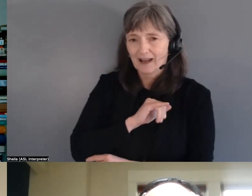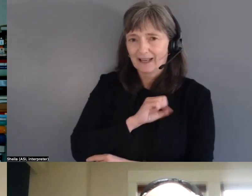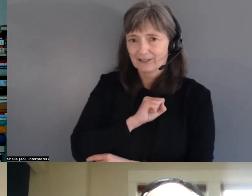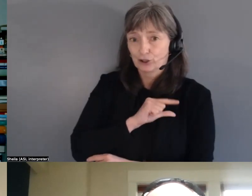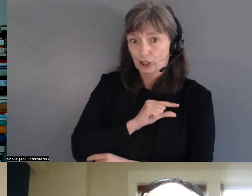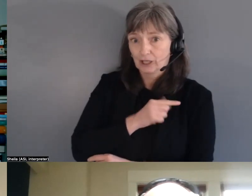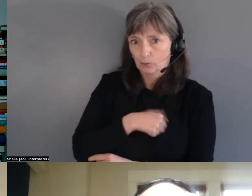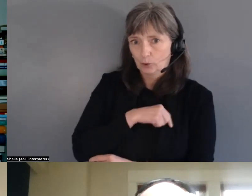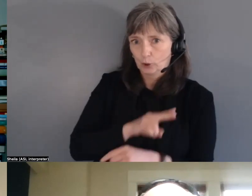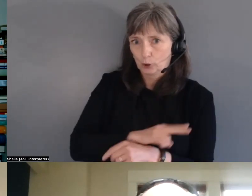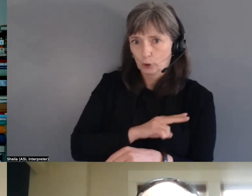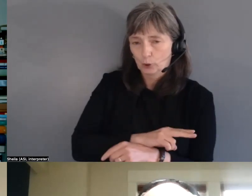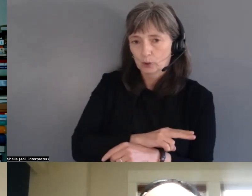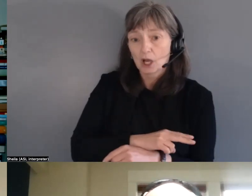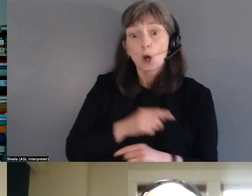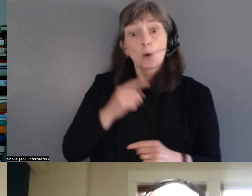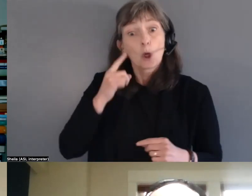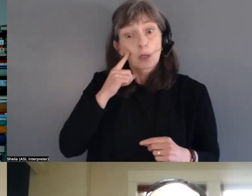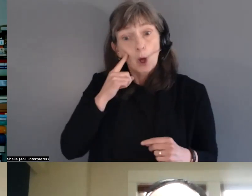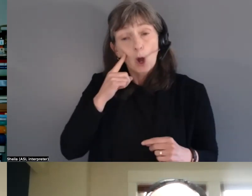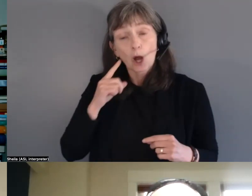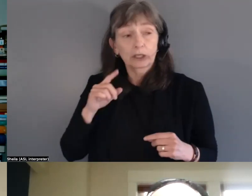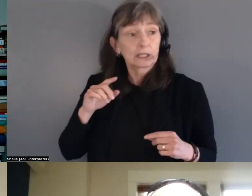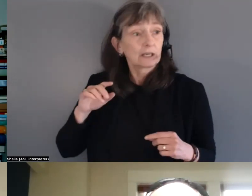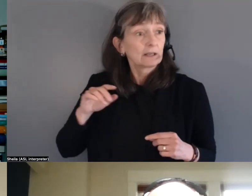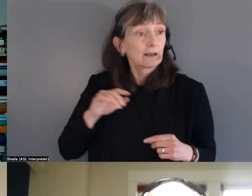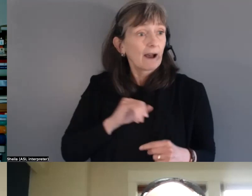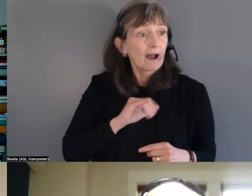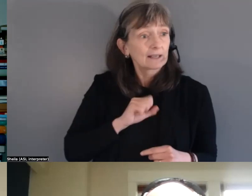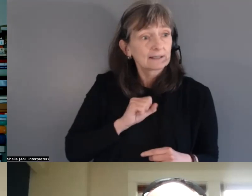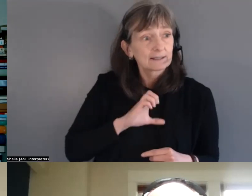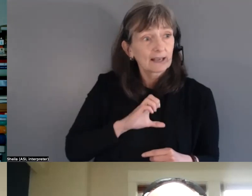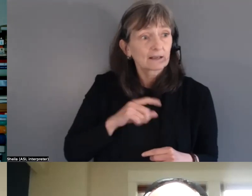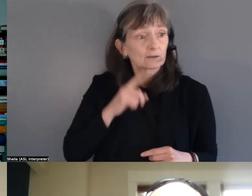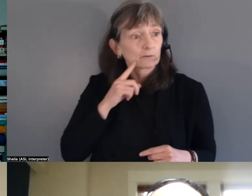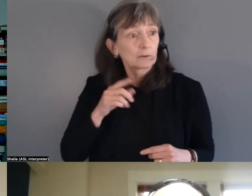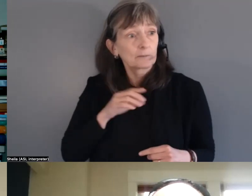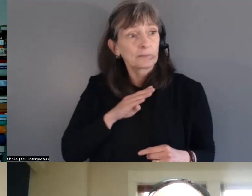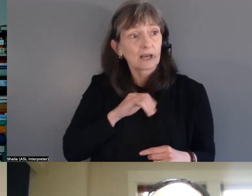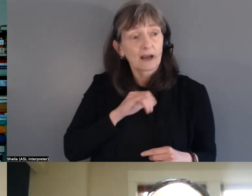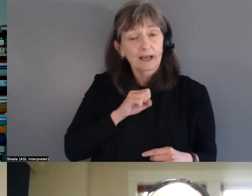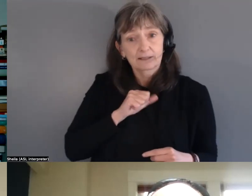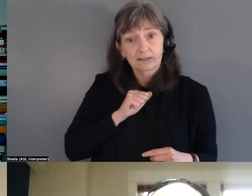there's been a re-entrenchment of BISAC, and it's undergoing quite a lot of rapid development to,